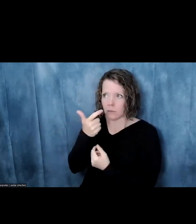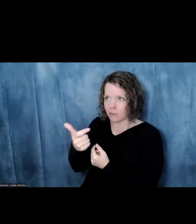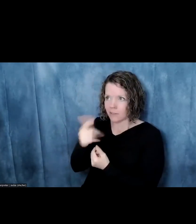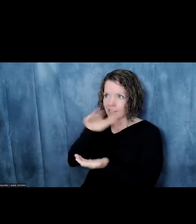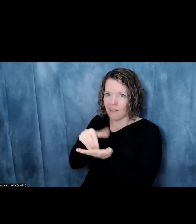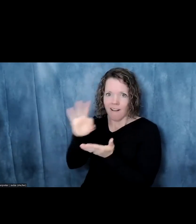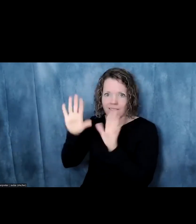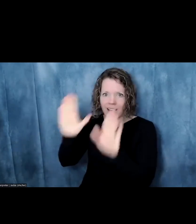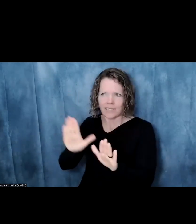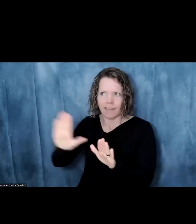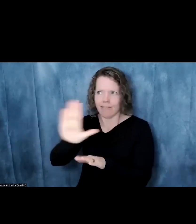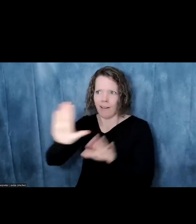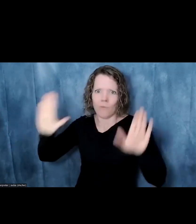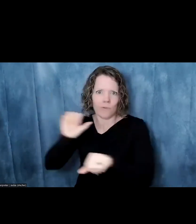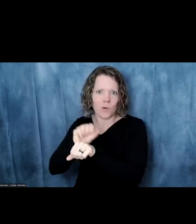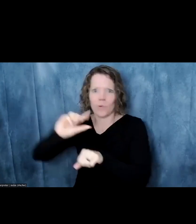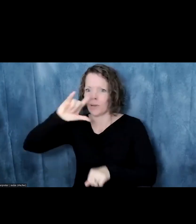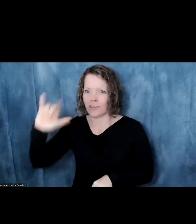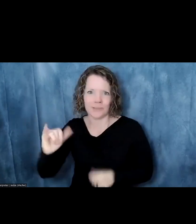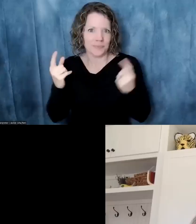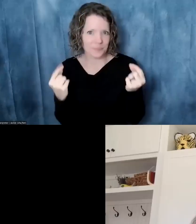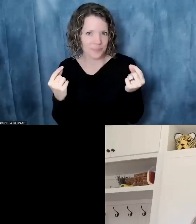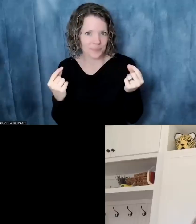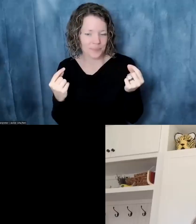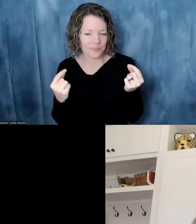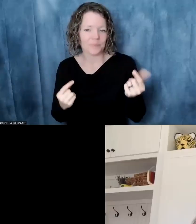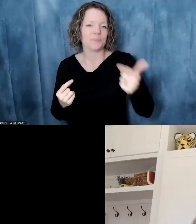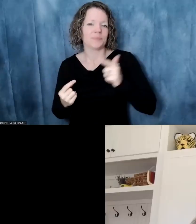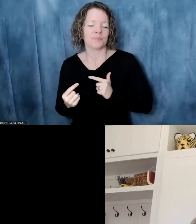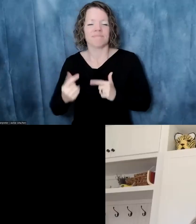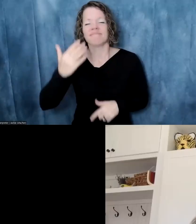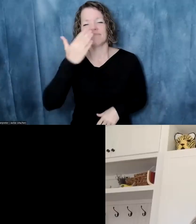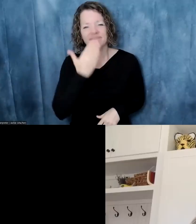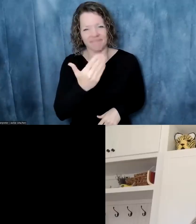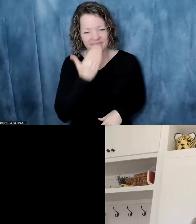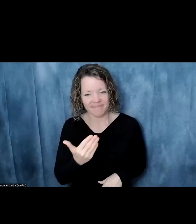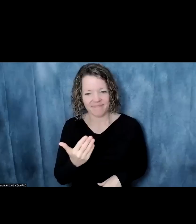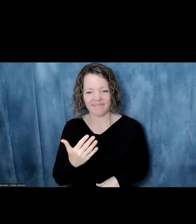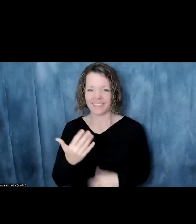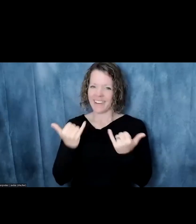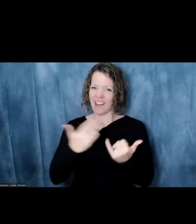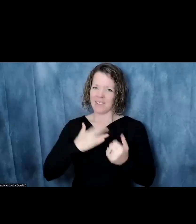Thank you so much. It is now my great pleasure to introduce my close colleague of almost 25 years,